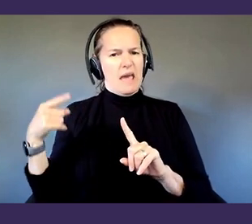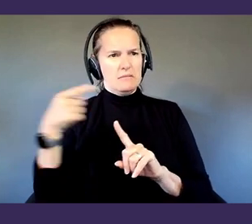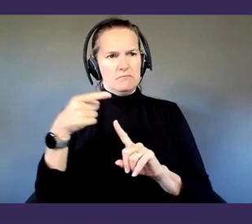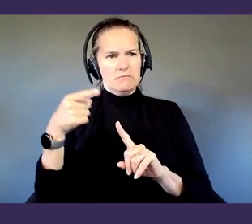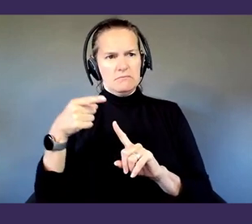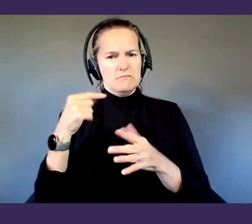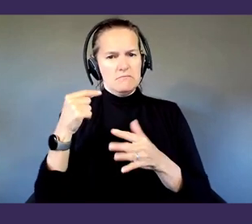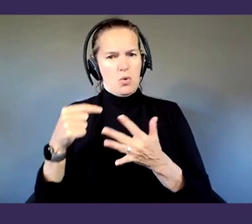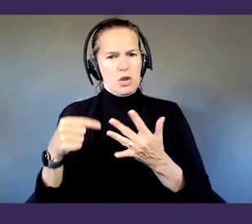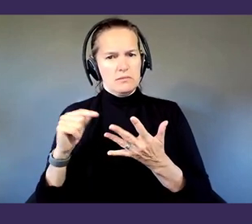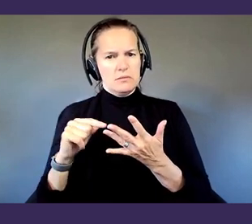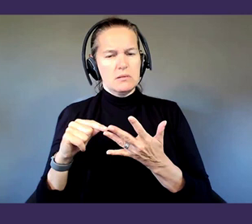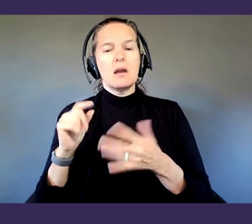with SDM, you're not giving up your rights.